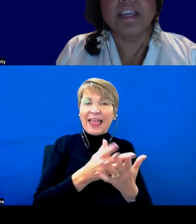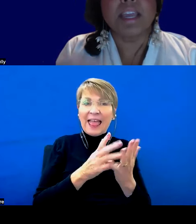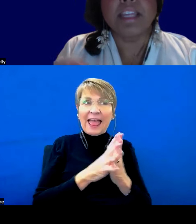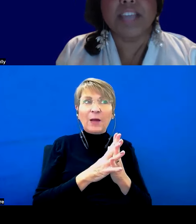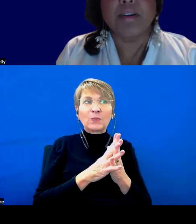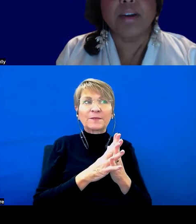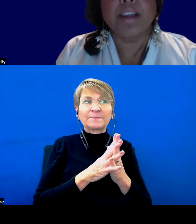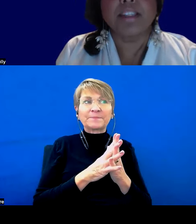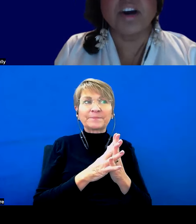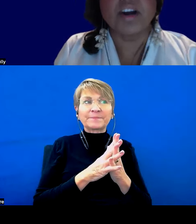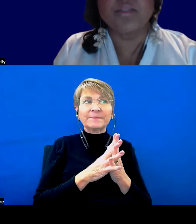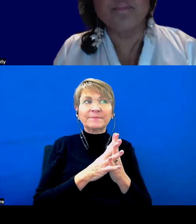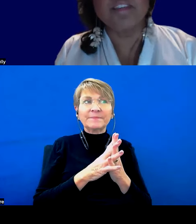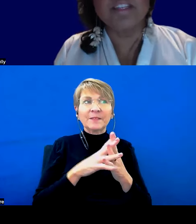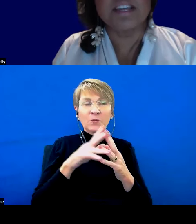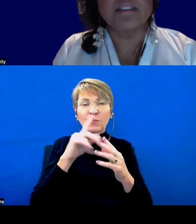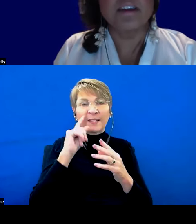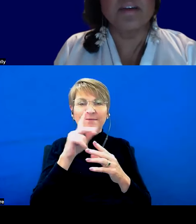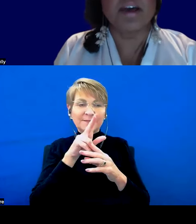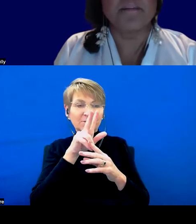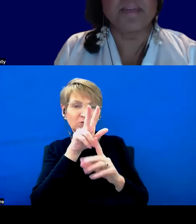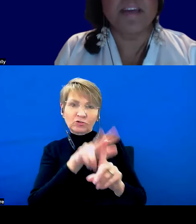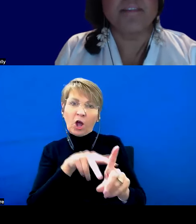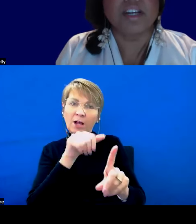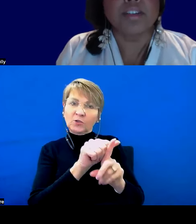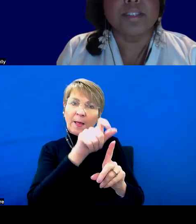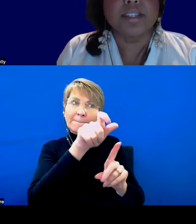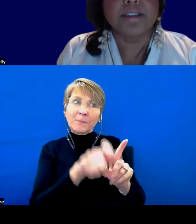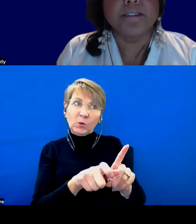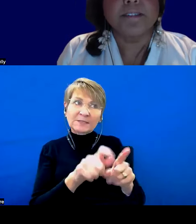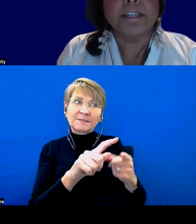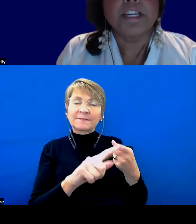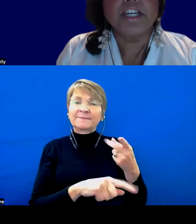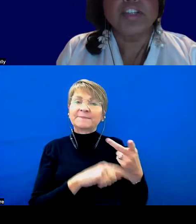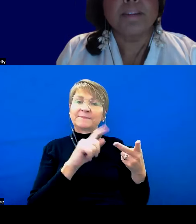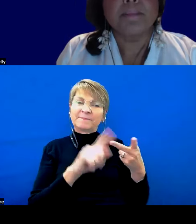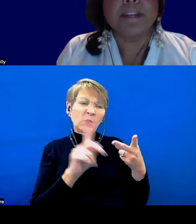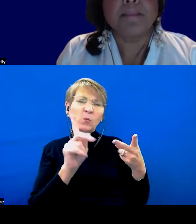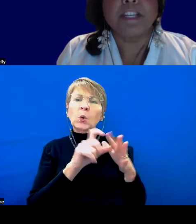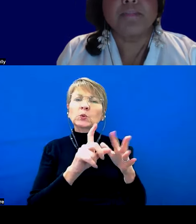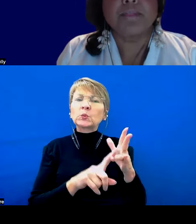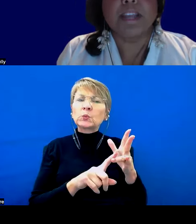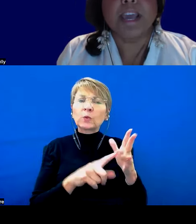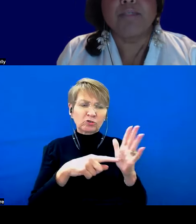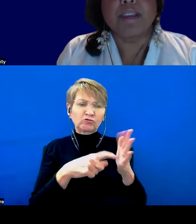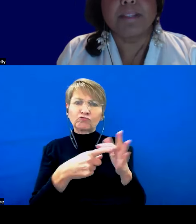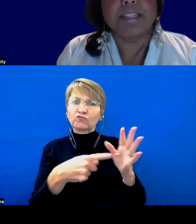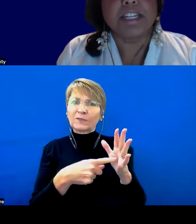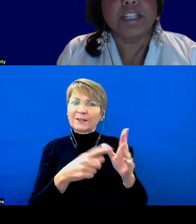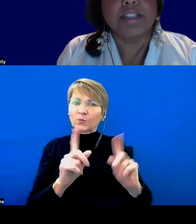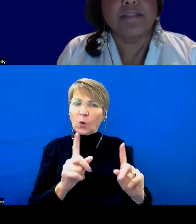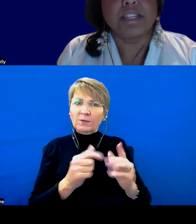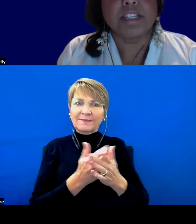Each arrow has a title moving down. We have diagnostic, treatment and management, and rehabilitation intervention.